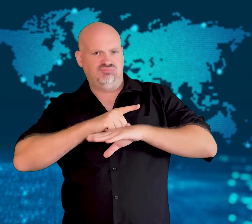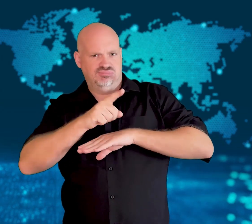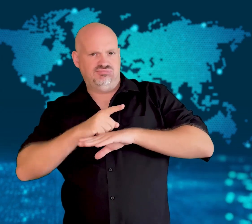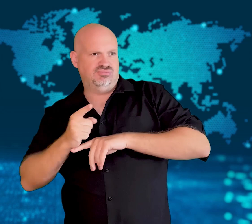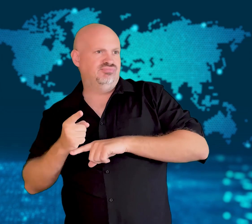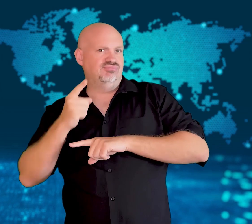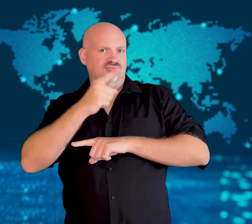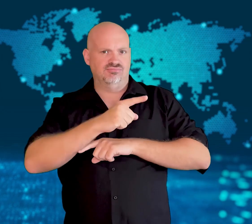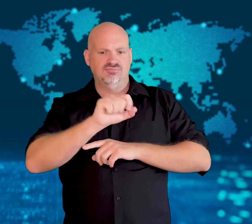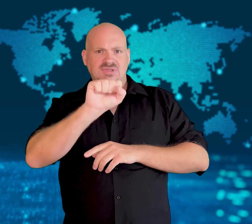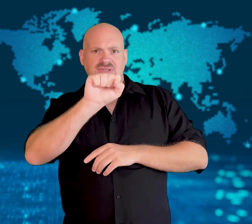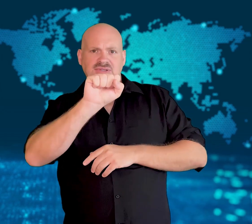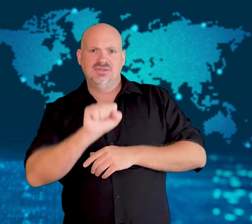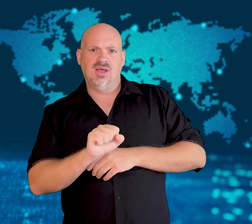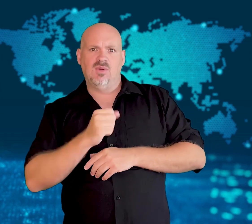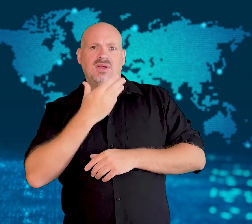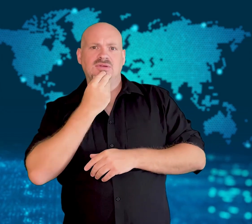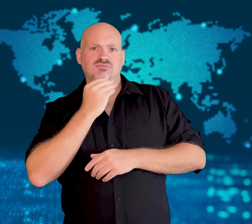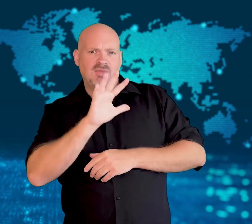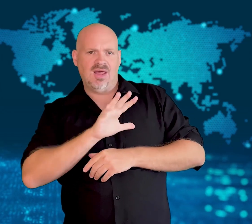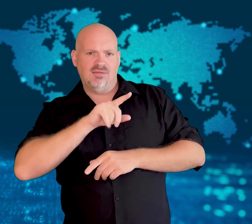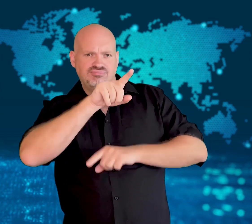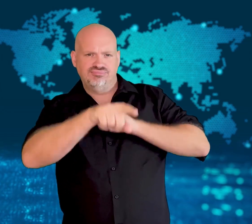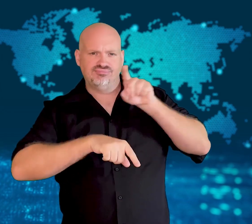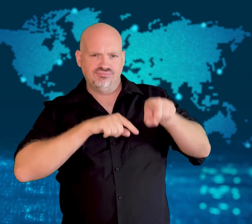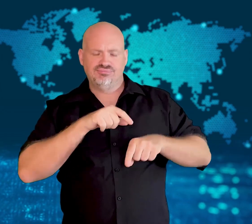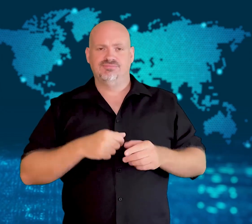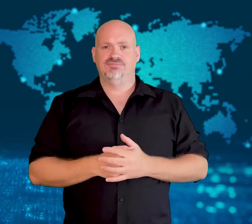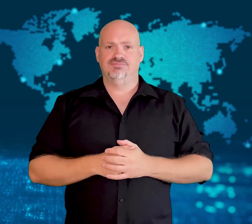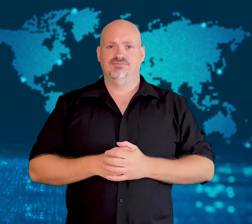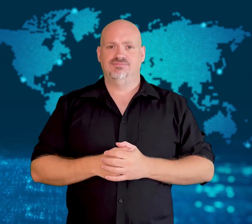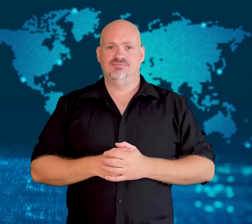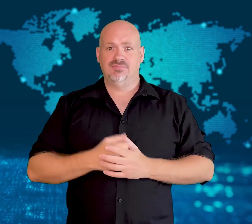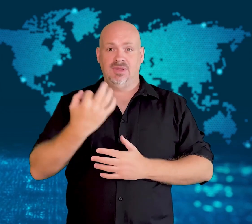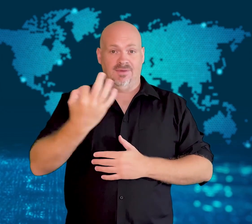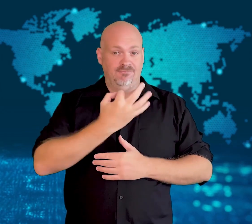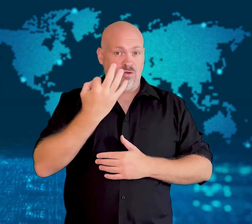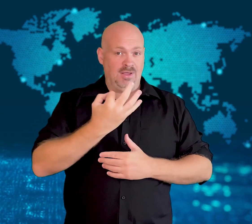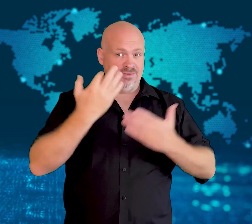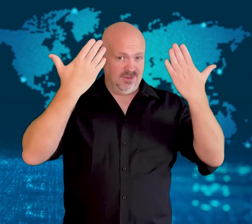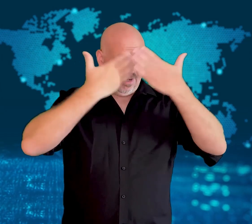heard overnight on Friday and through the day